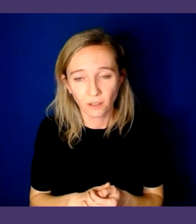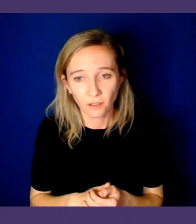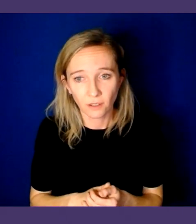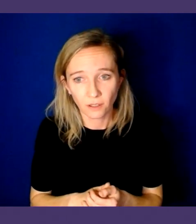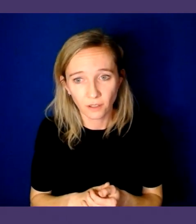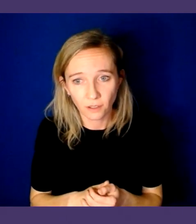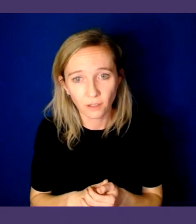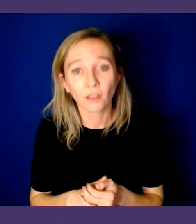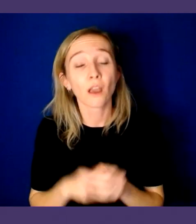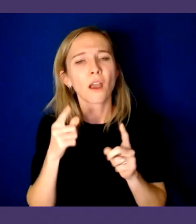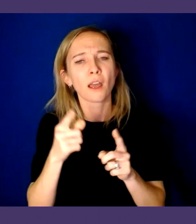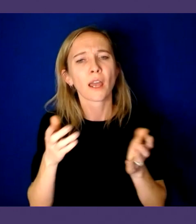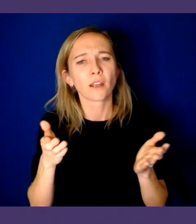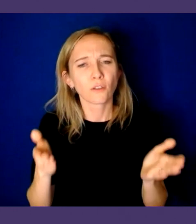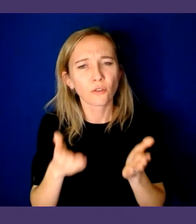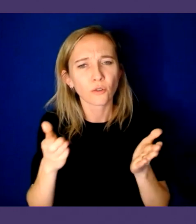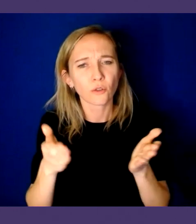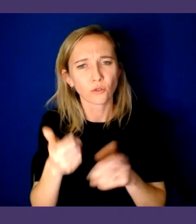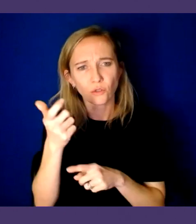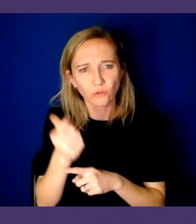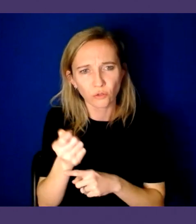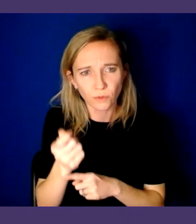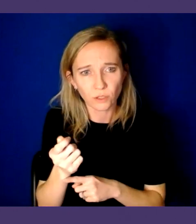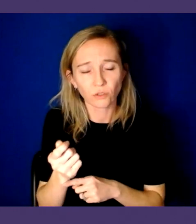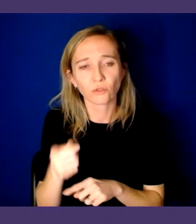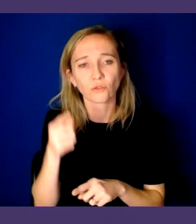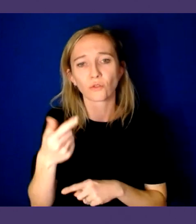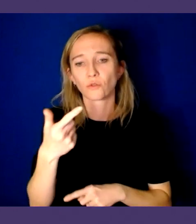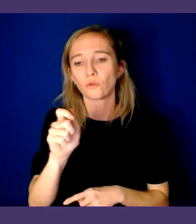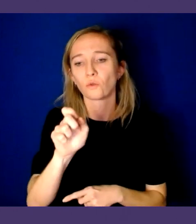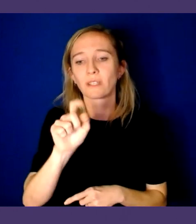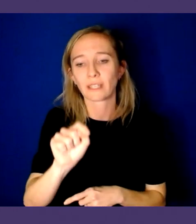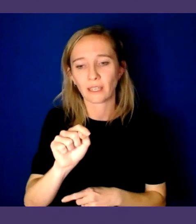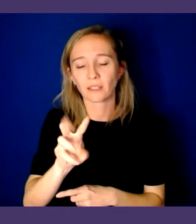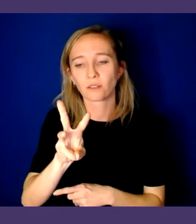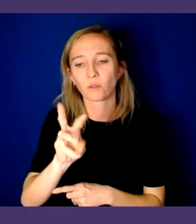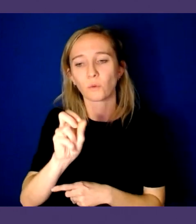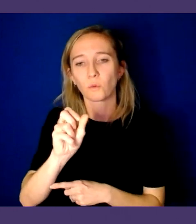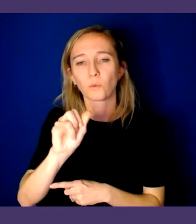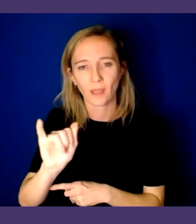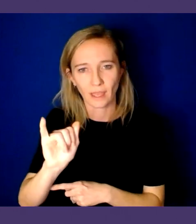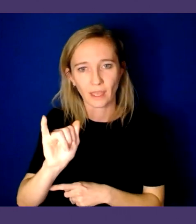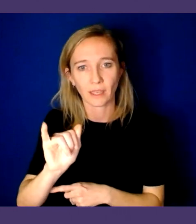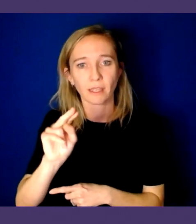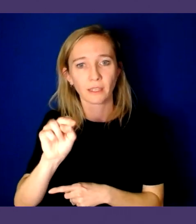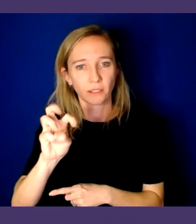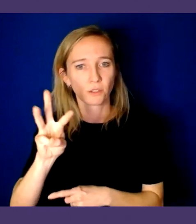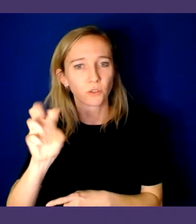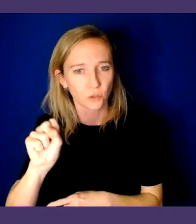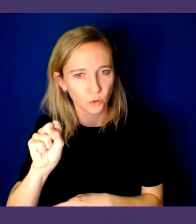subscribe to get WAI news. We have a dedicated announcement e-mail list,